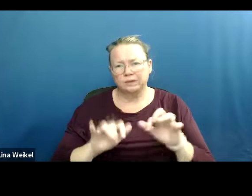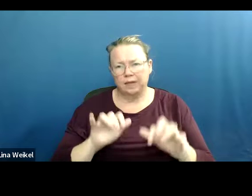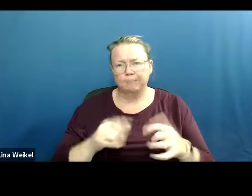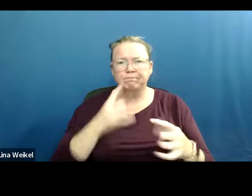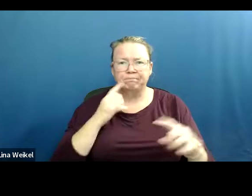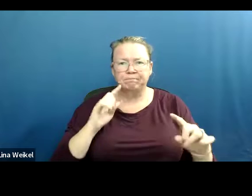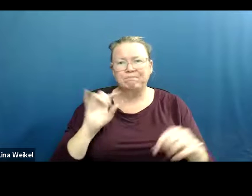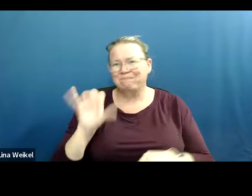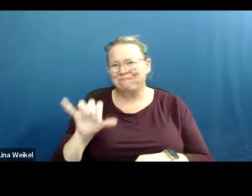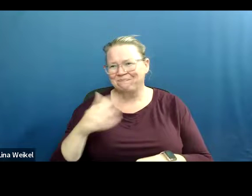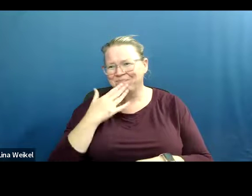Captioner Trish: There it is. Thank you so much.